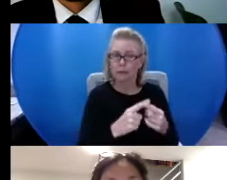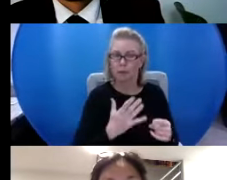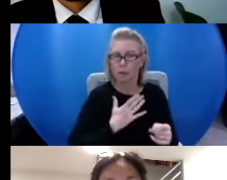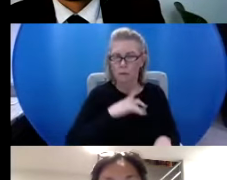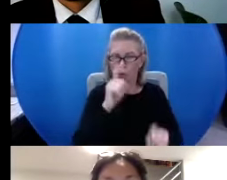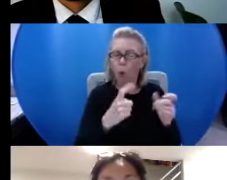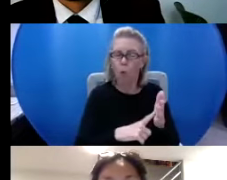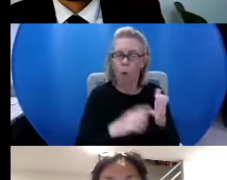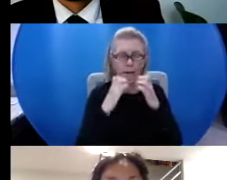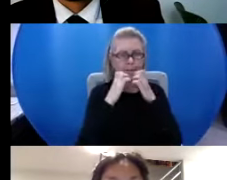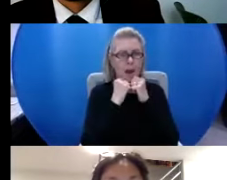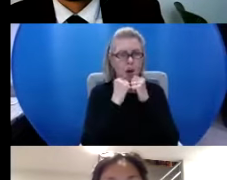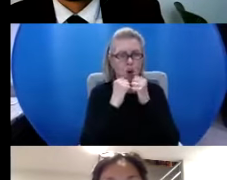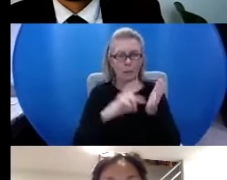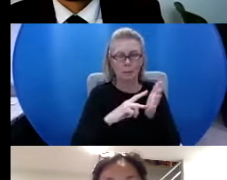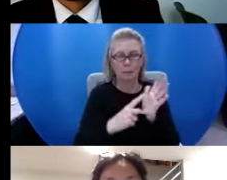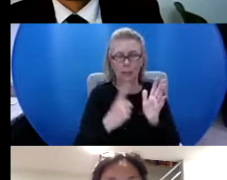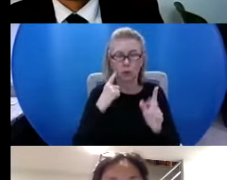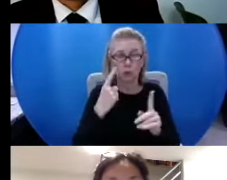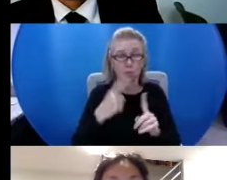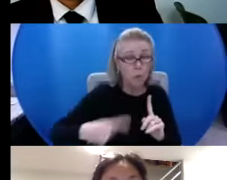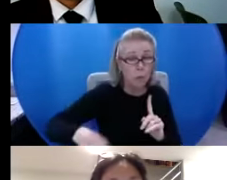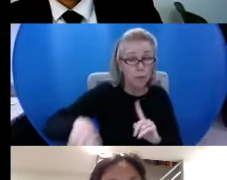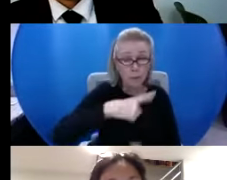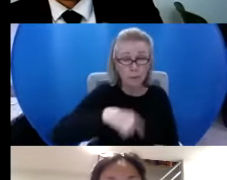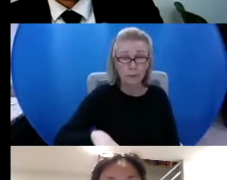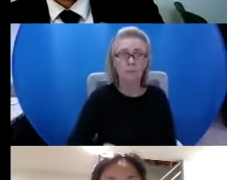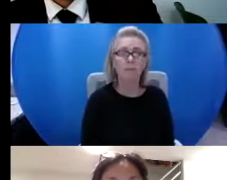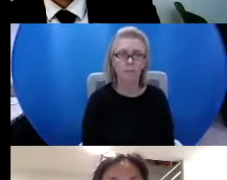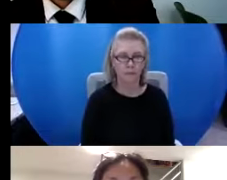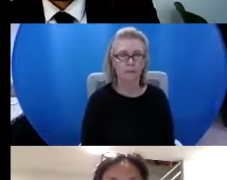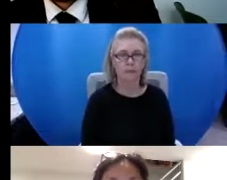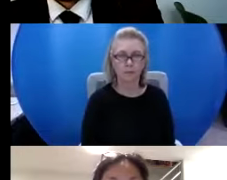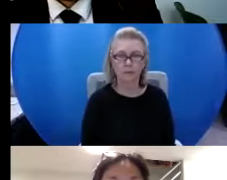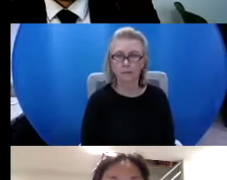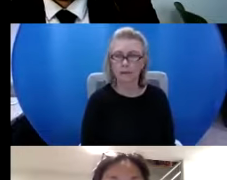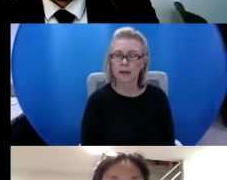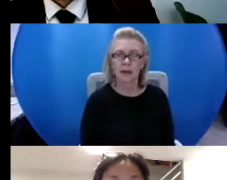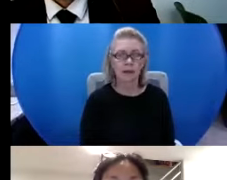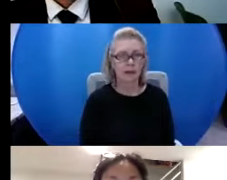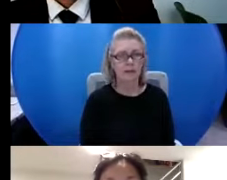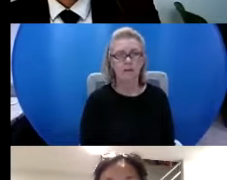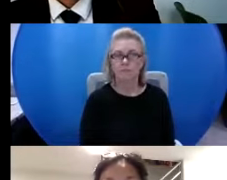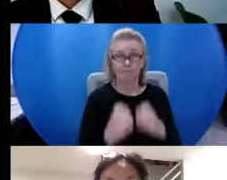for them. So, it's like care can be a great motivational factor, the feeling of